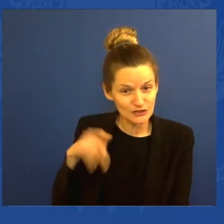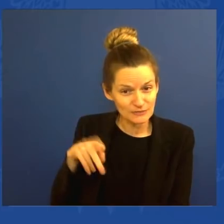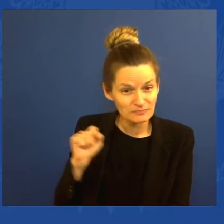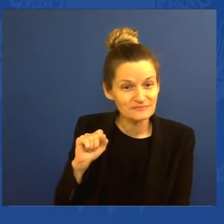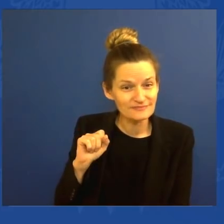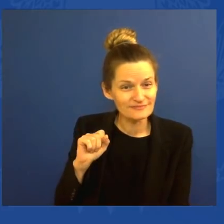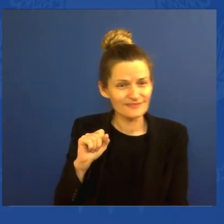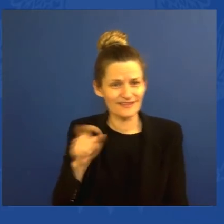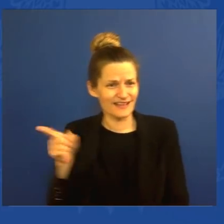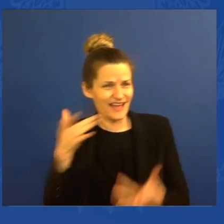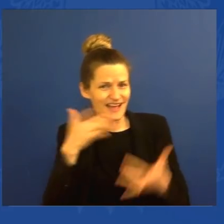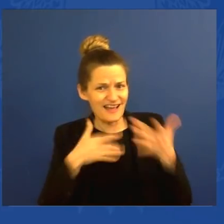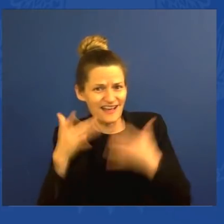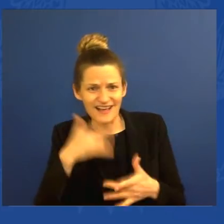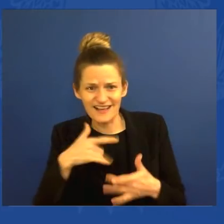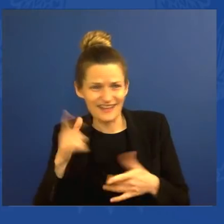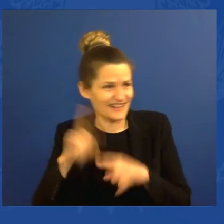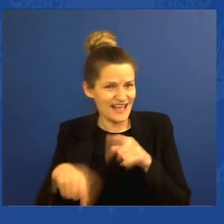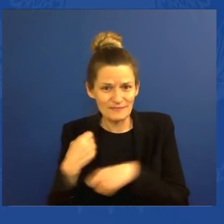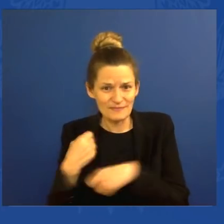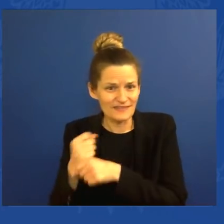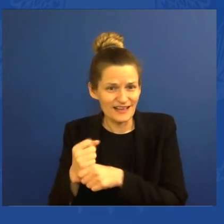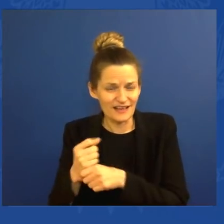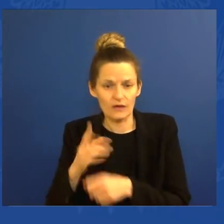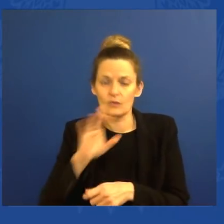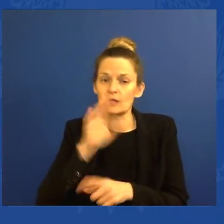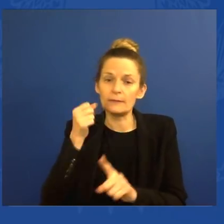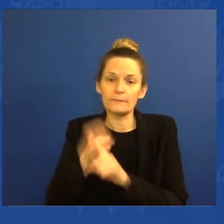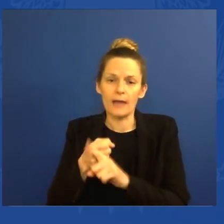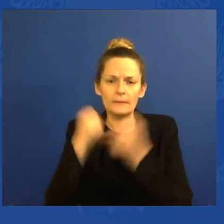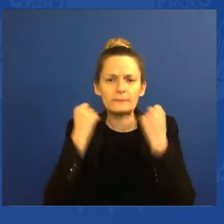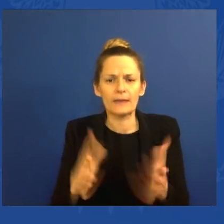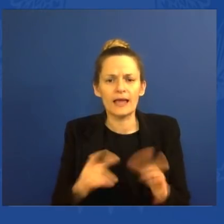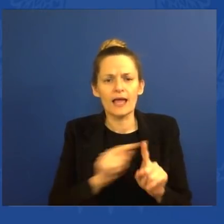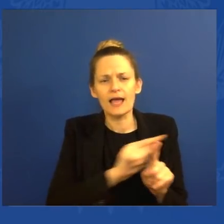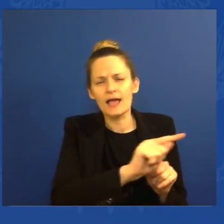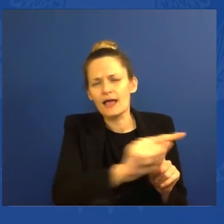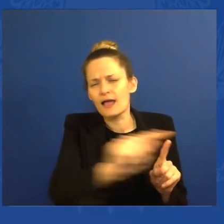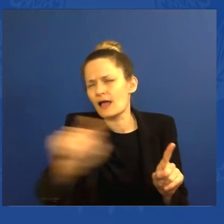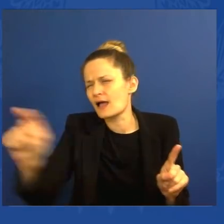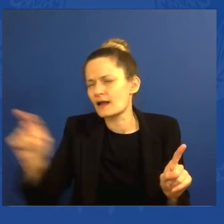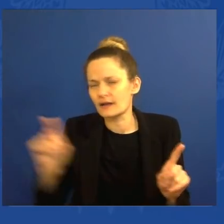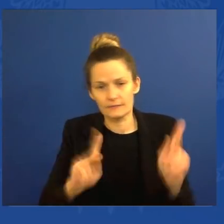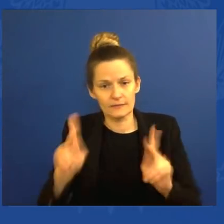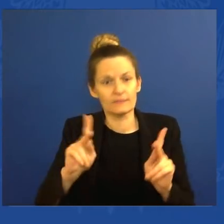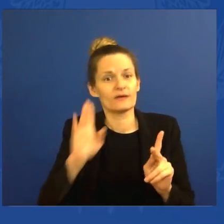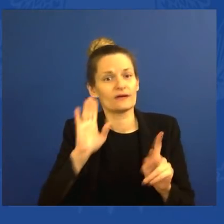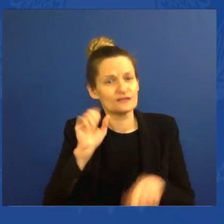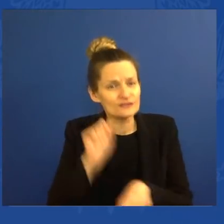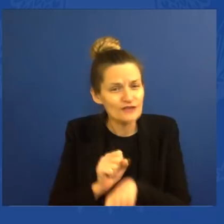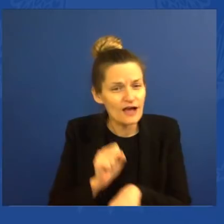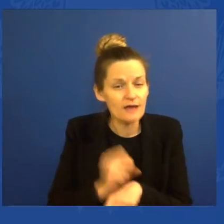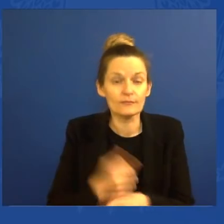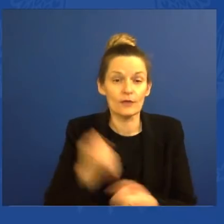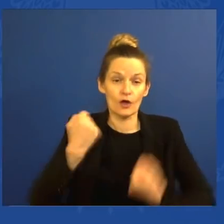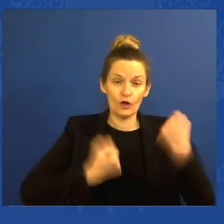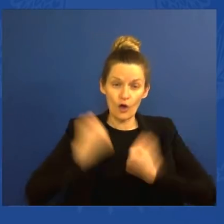And in 2021 alone, automakers in North America lost production of an estimated 2.2 million vehicles,